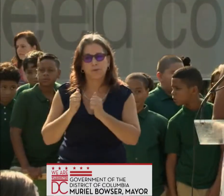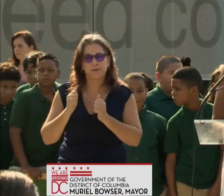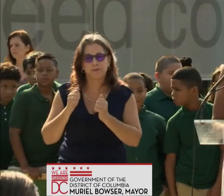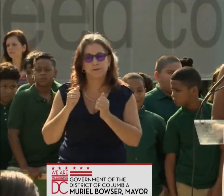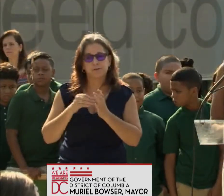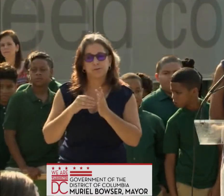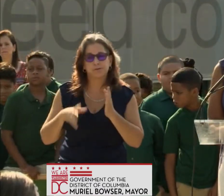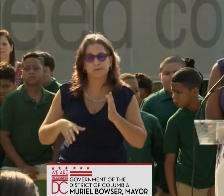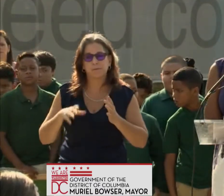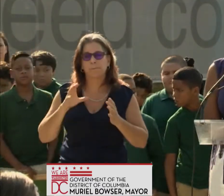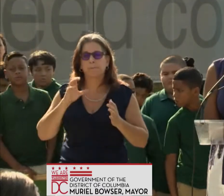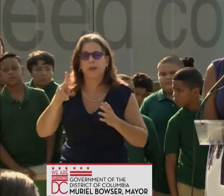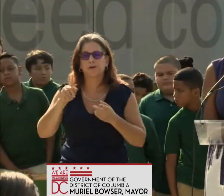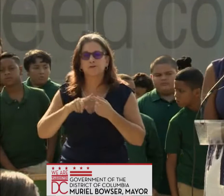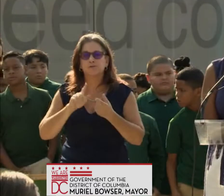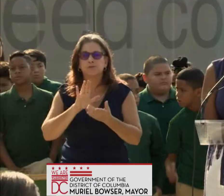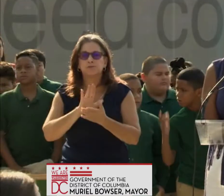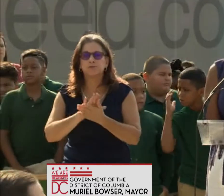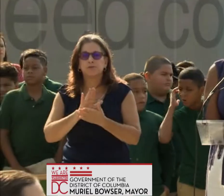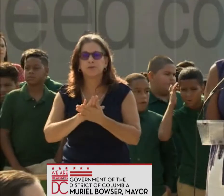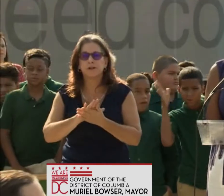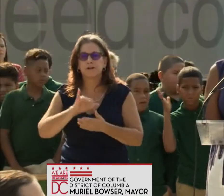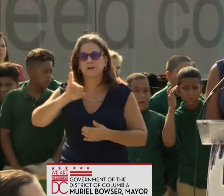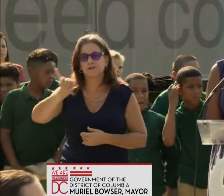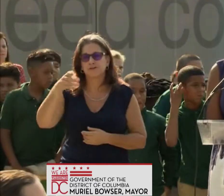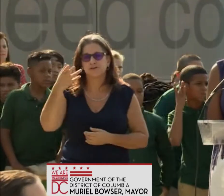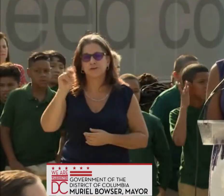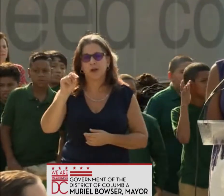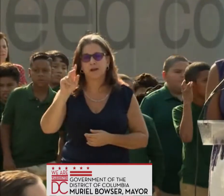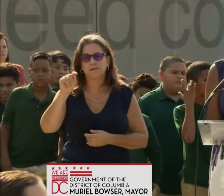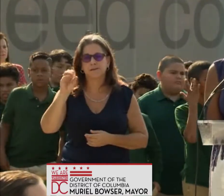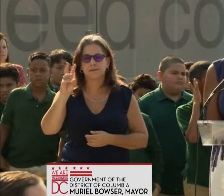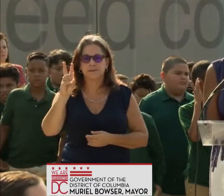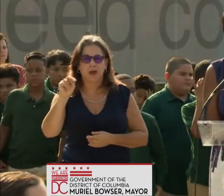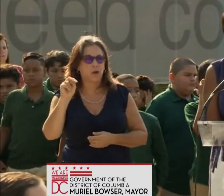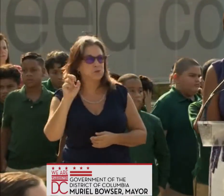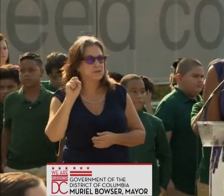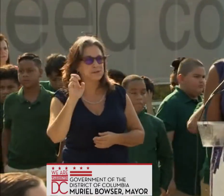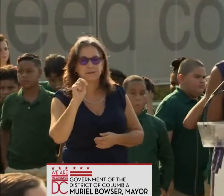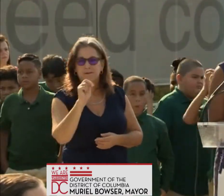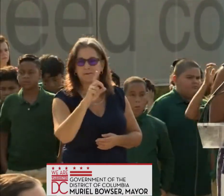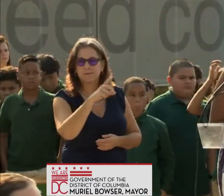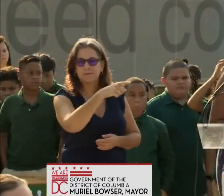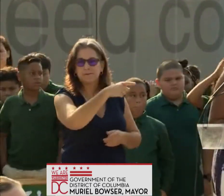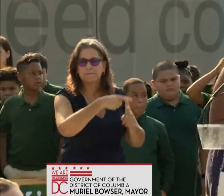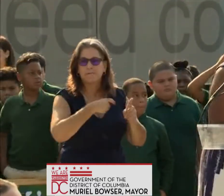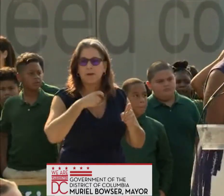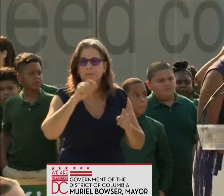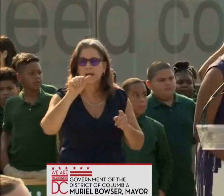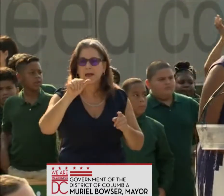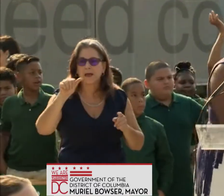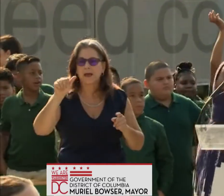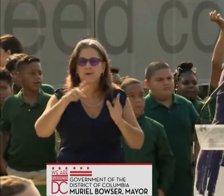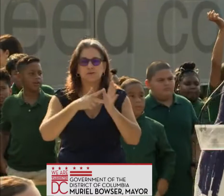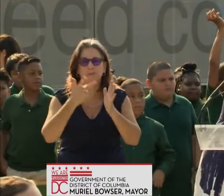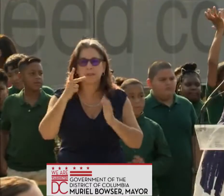Townsend of the triple a we're going to talk about everybody arriving to school safely thanks John